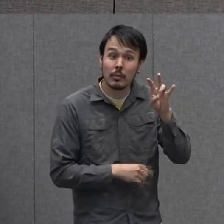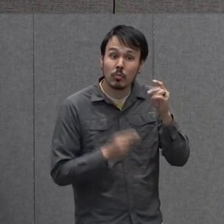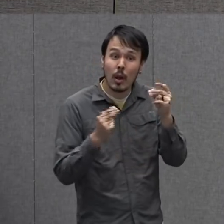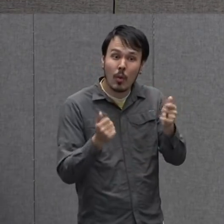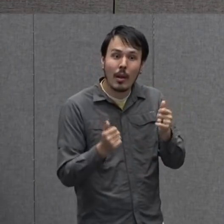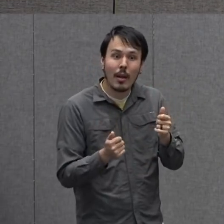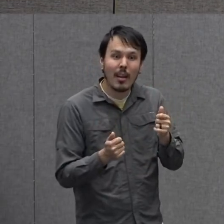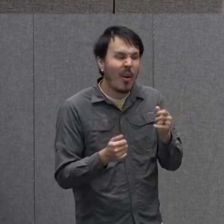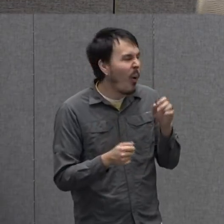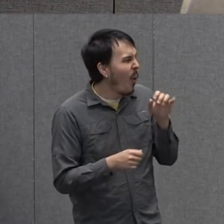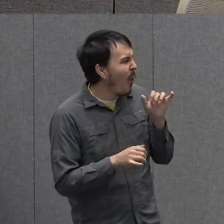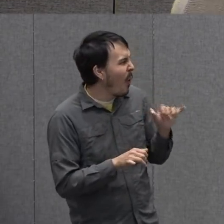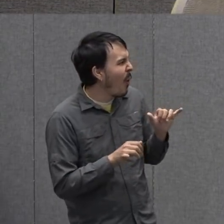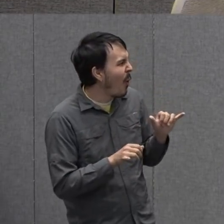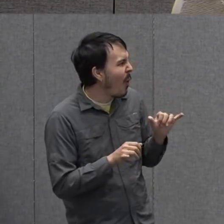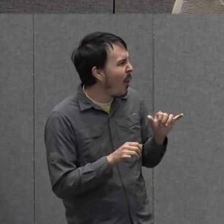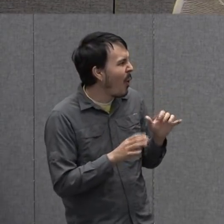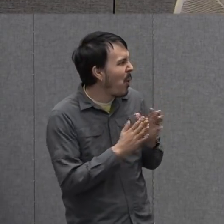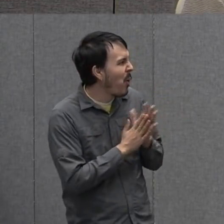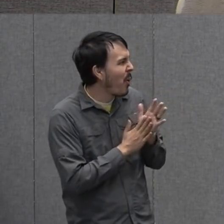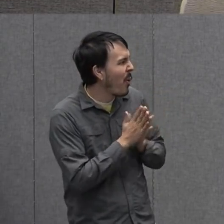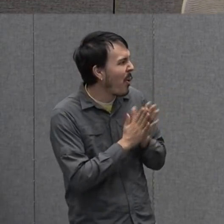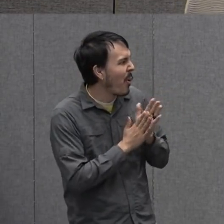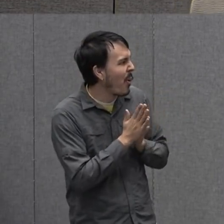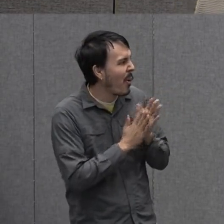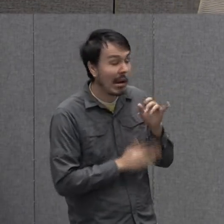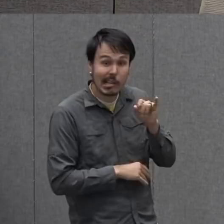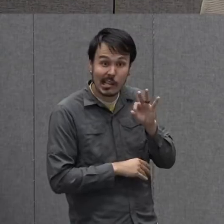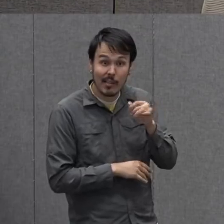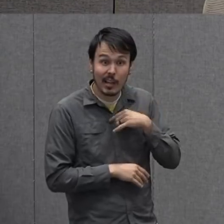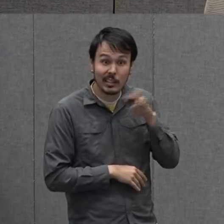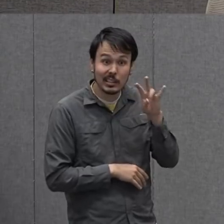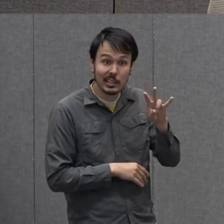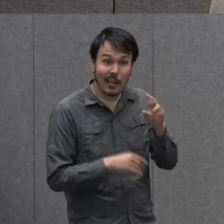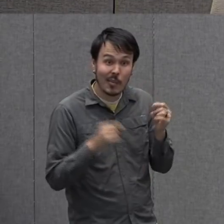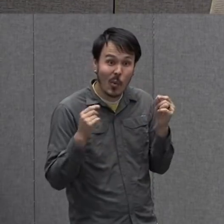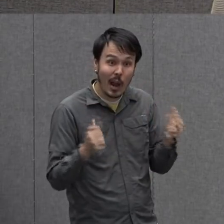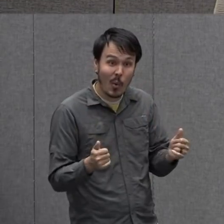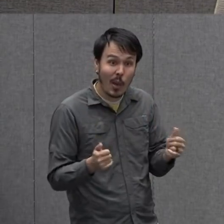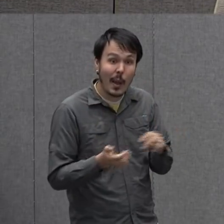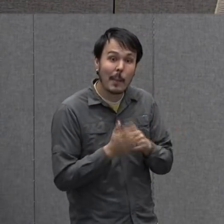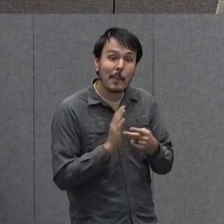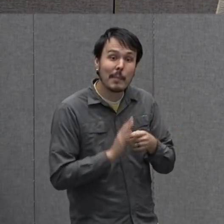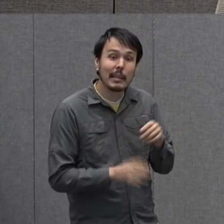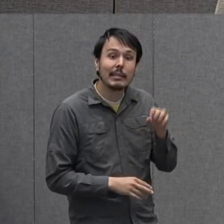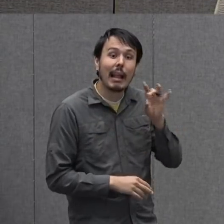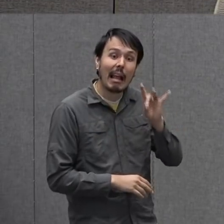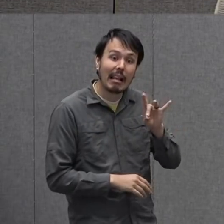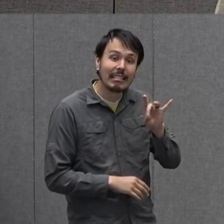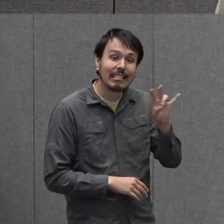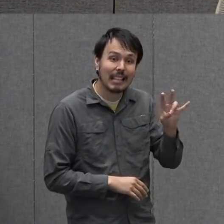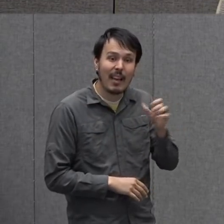Oh, if I put a seven right away, that eight and that seven would already make 15.